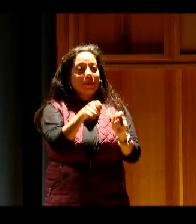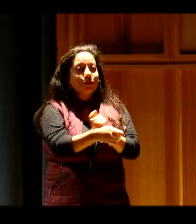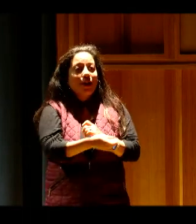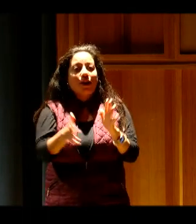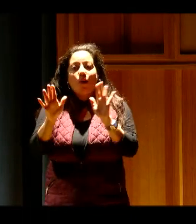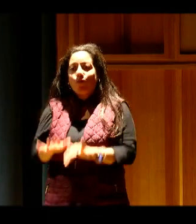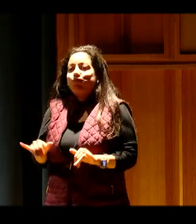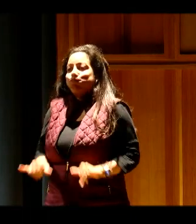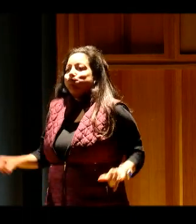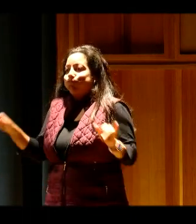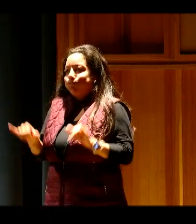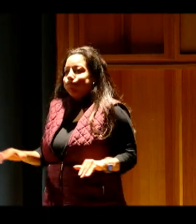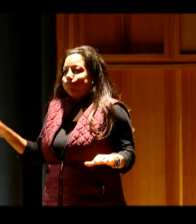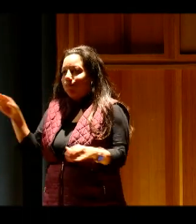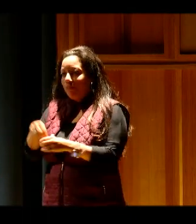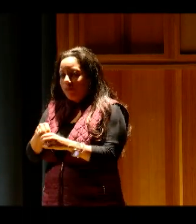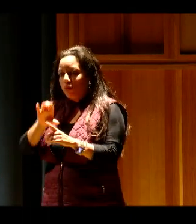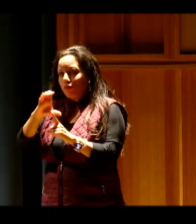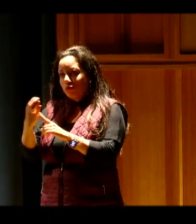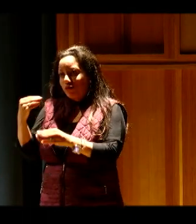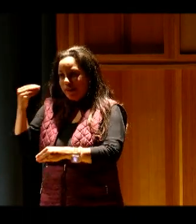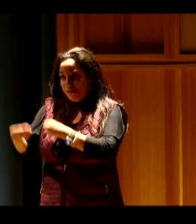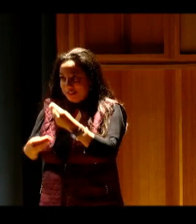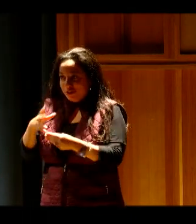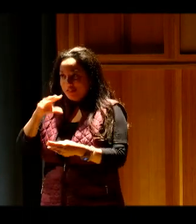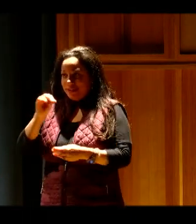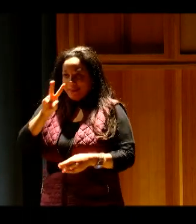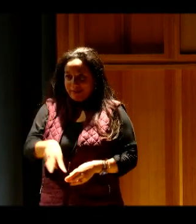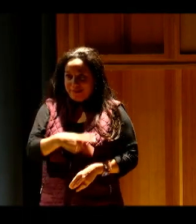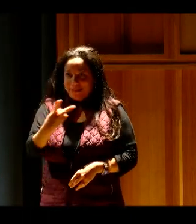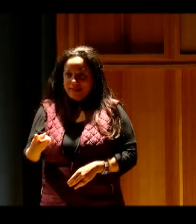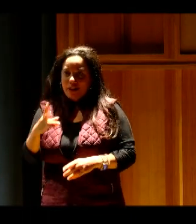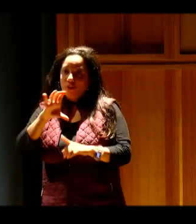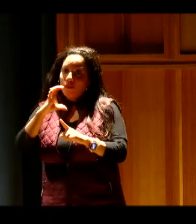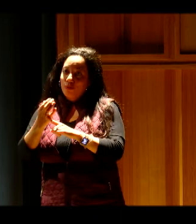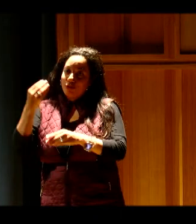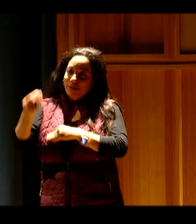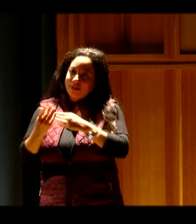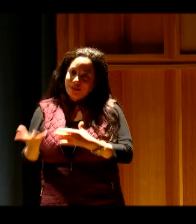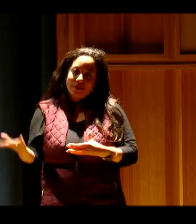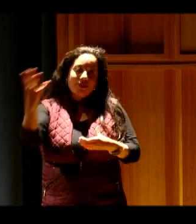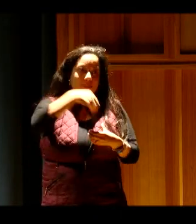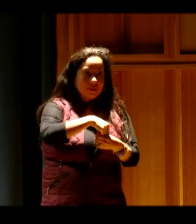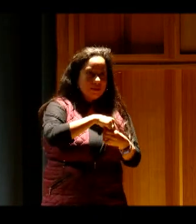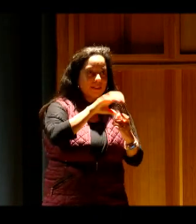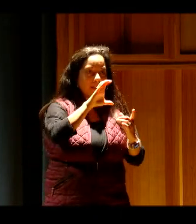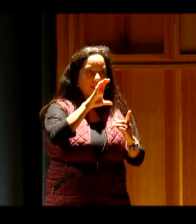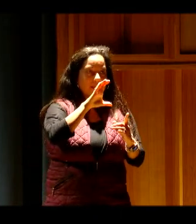the practice of cultural heritage and to make cultural heritage a usual part of climate action.